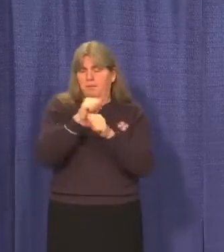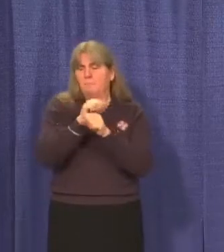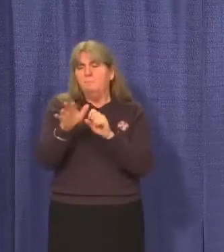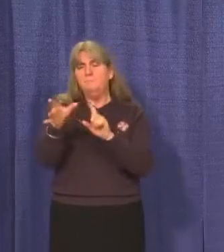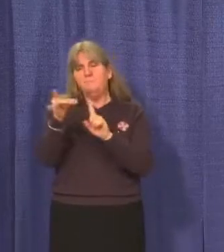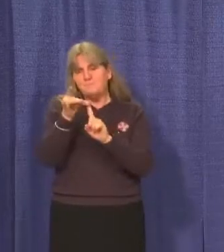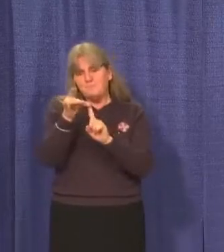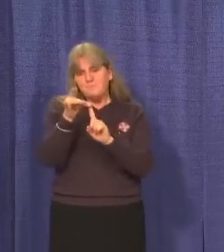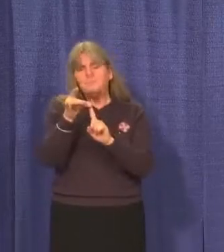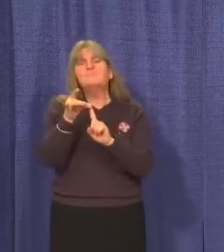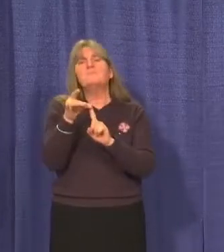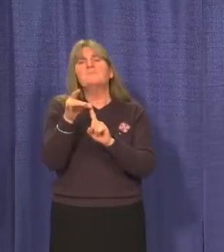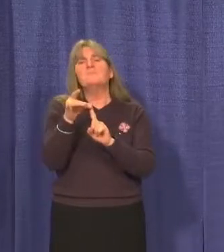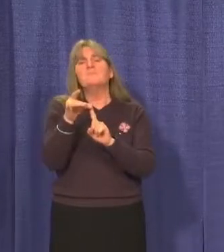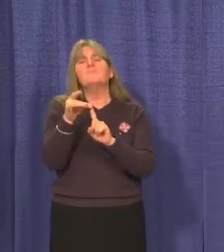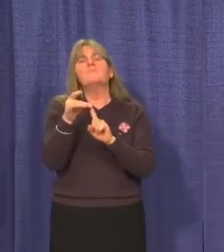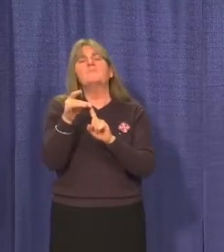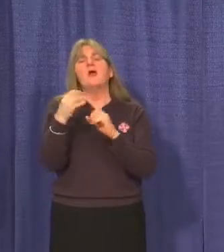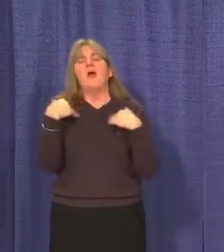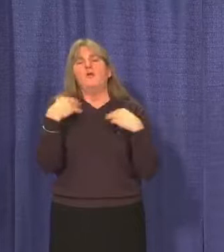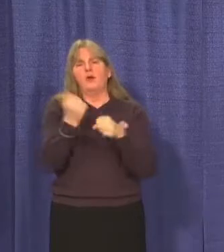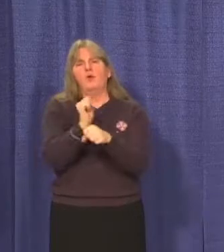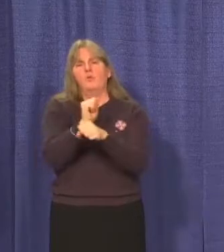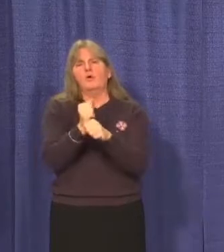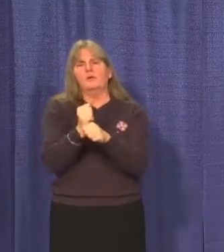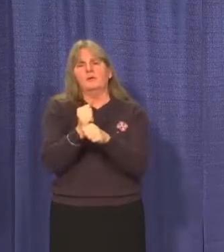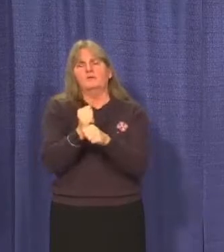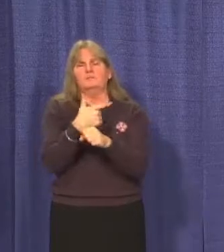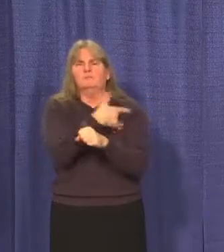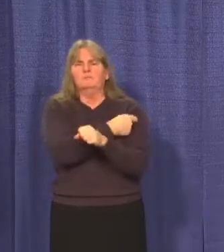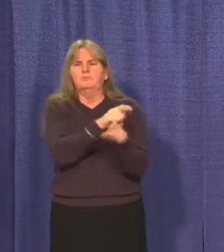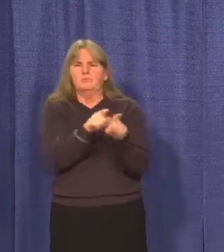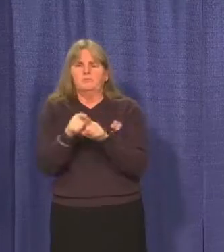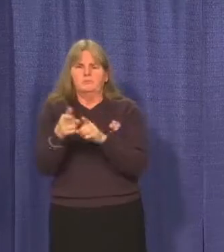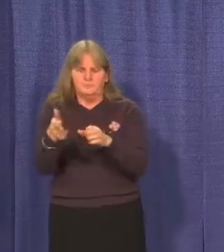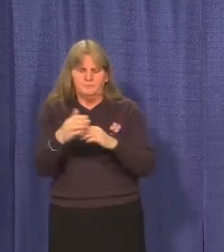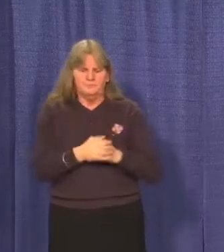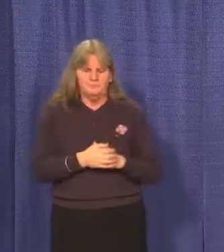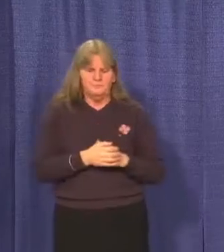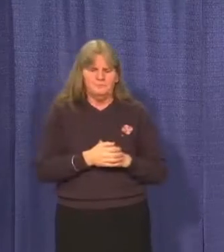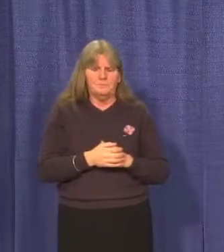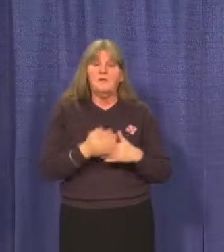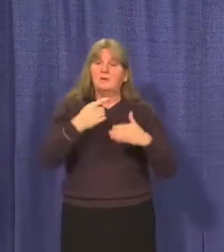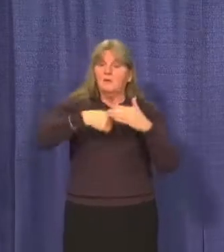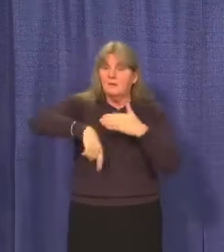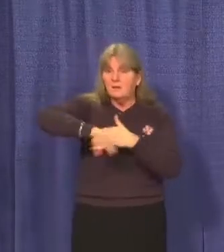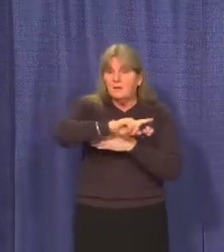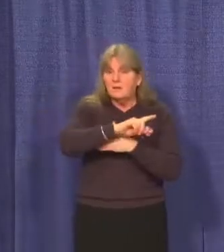exposed or may be harbouring COVID-19 infection. Next week is our move into the